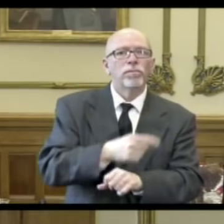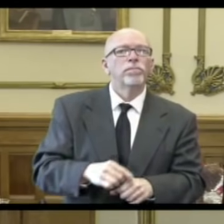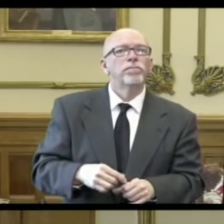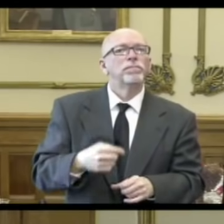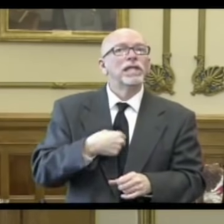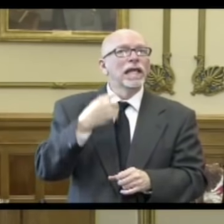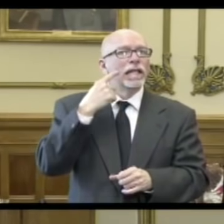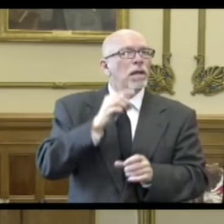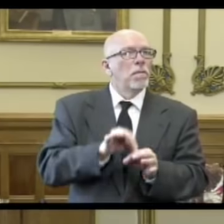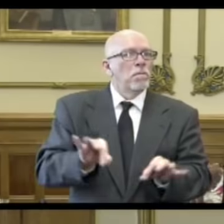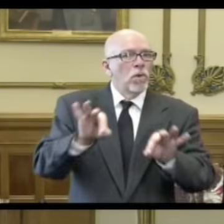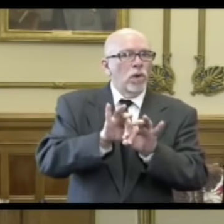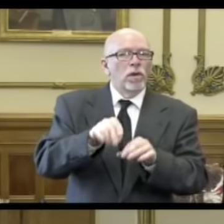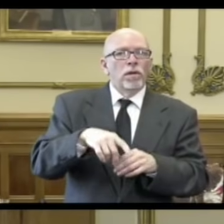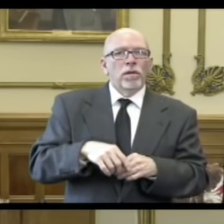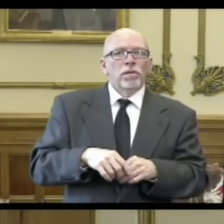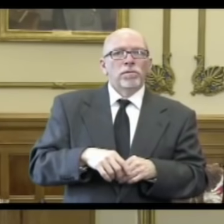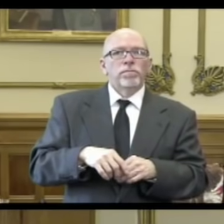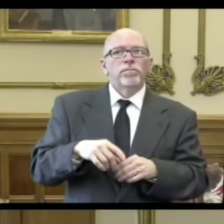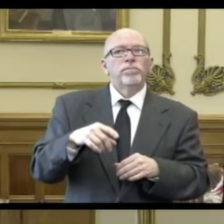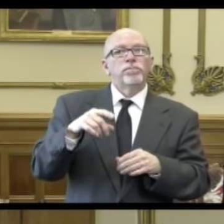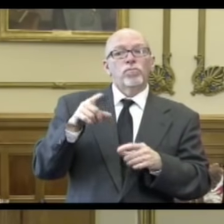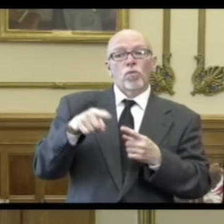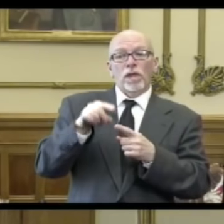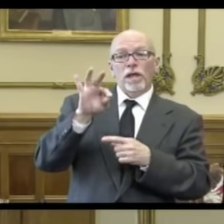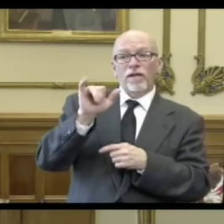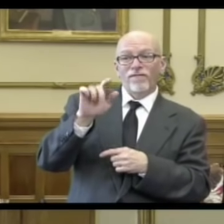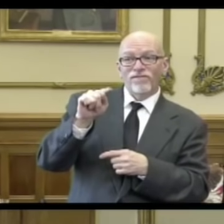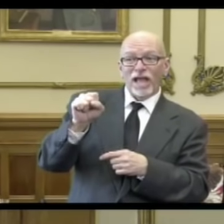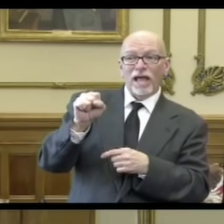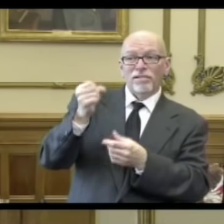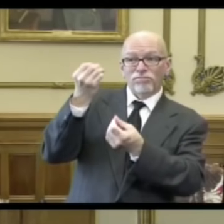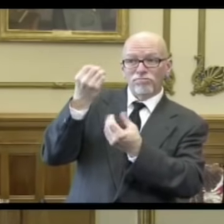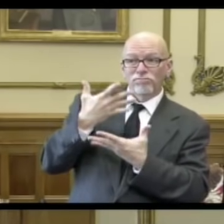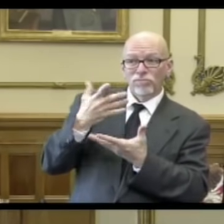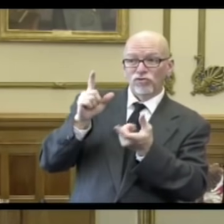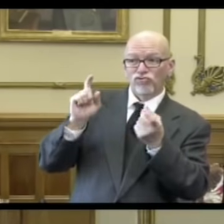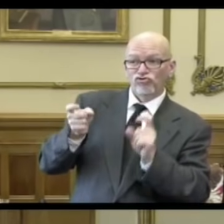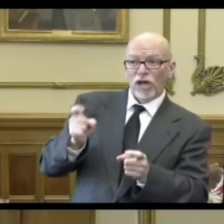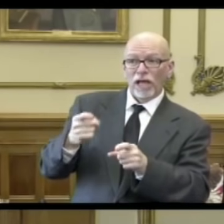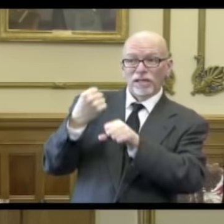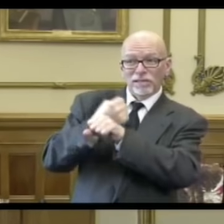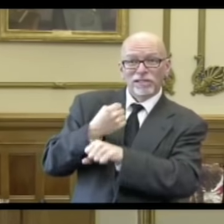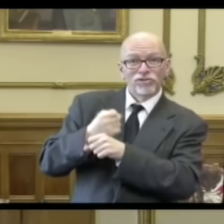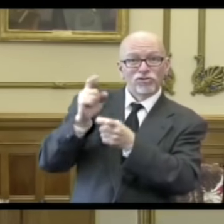EXECUTIVE ORDER SO THEY STAY WITHIN THE BOUNDS OF THE LAW AND AND I THINK WHAT'S